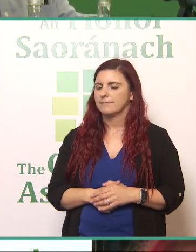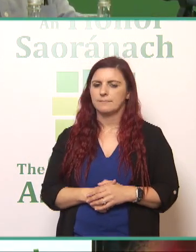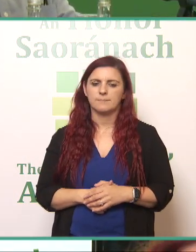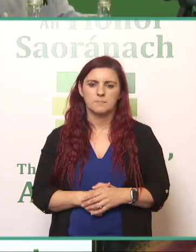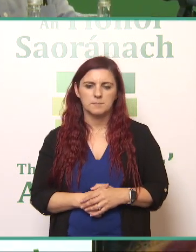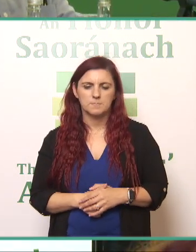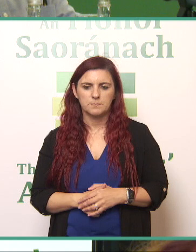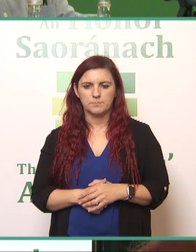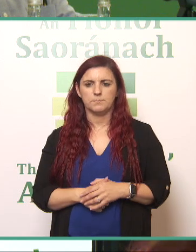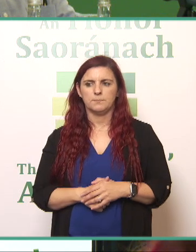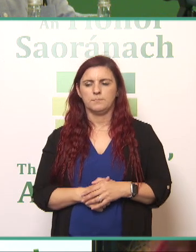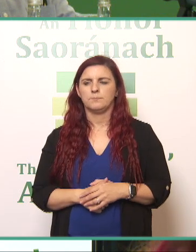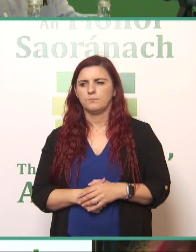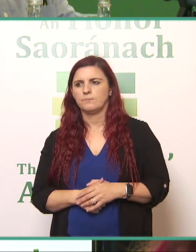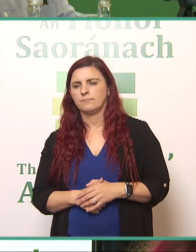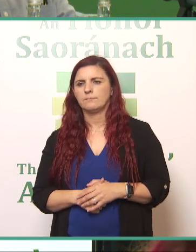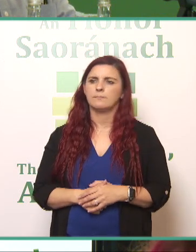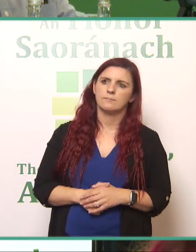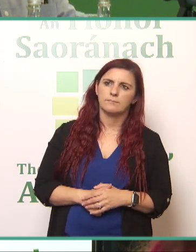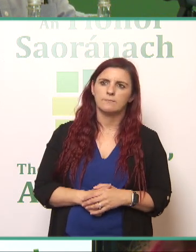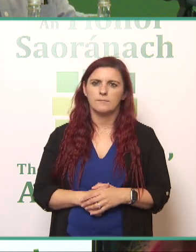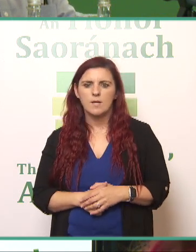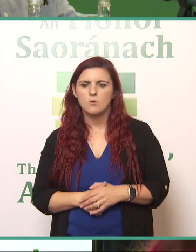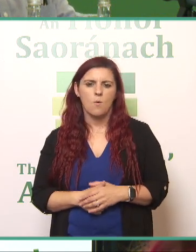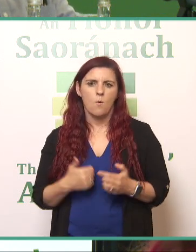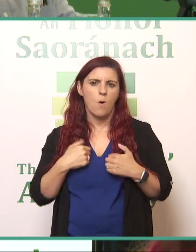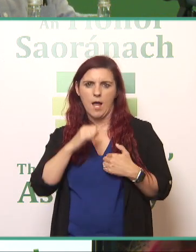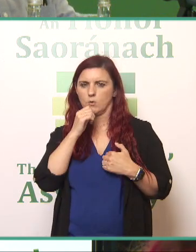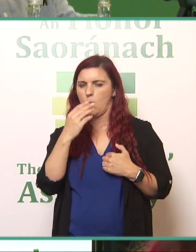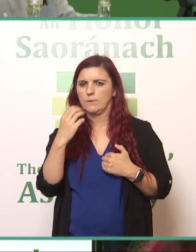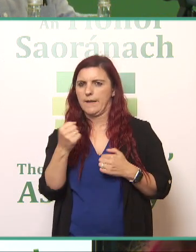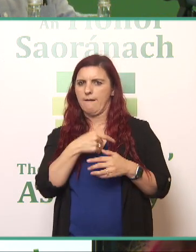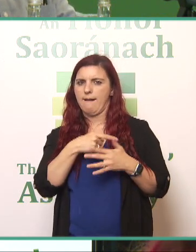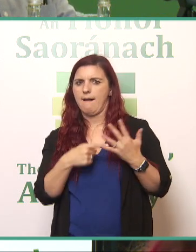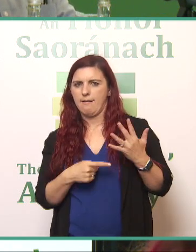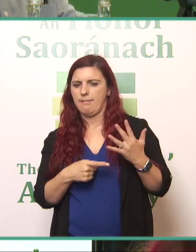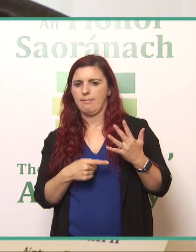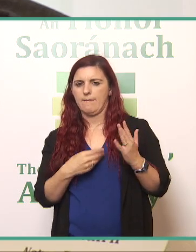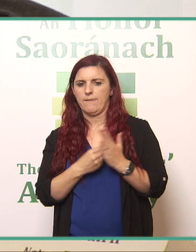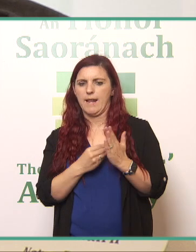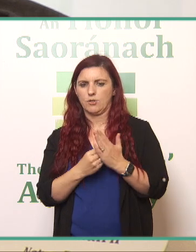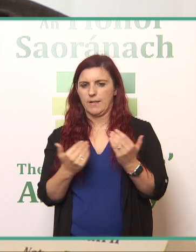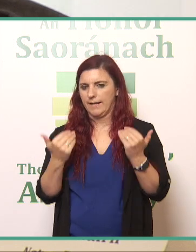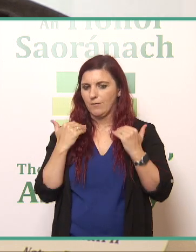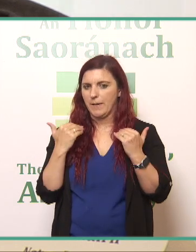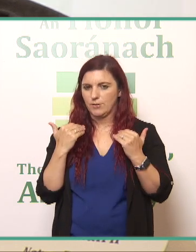It's from a prophet's point of view. I don't have all of financial information for the last 10 years